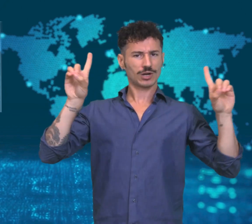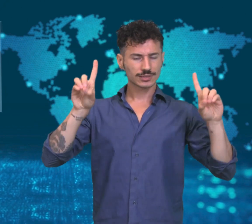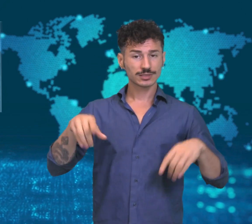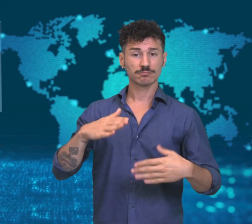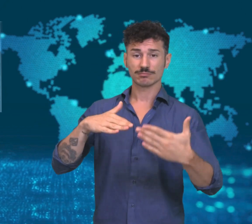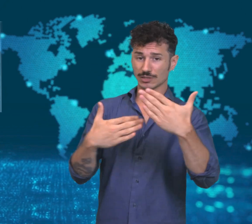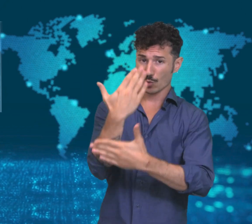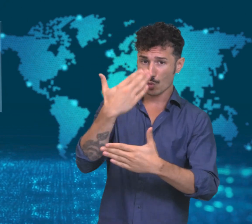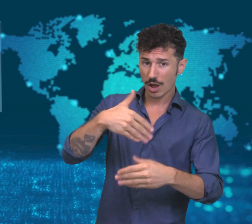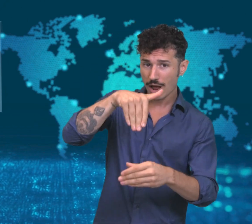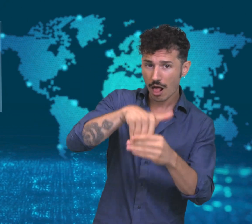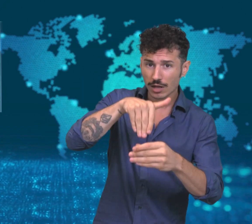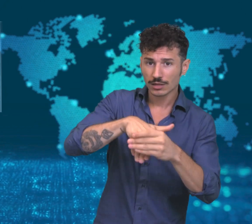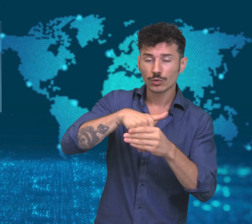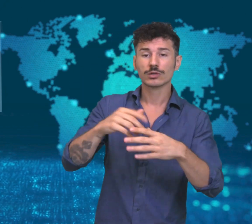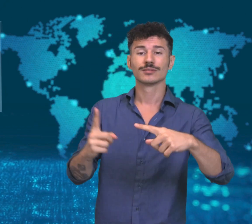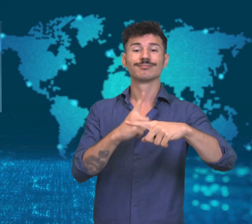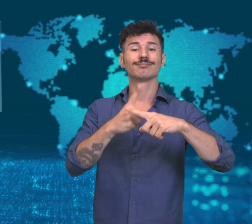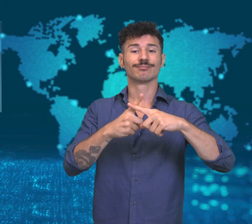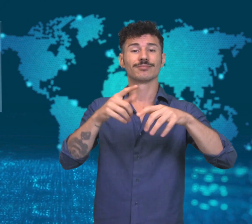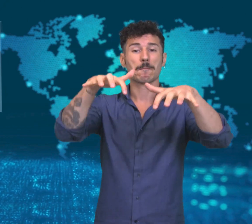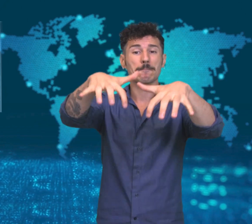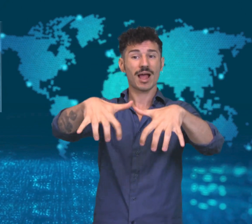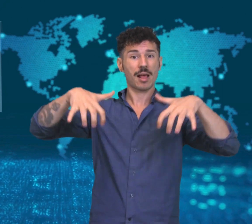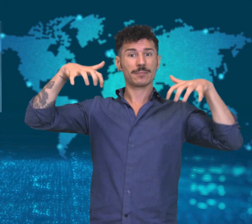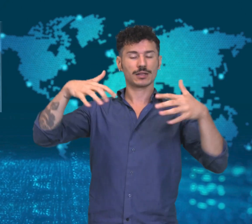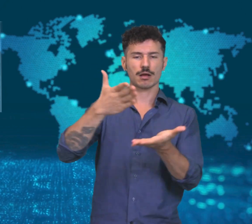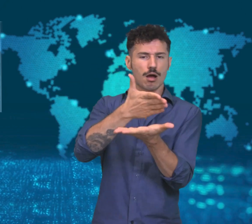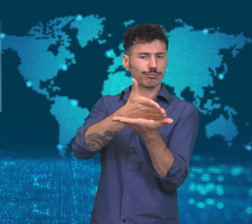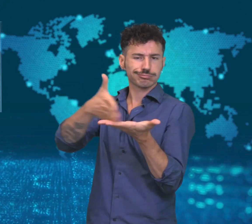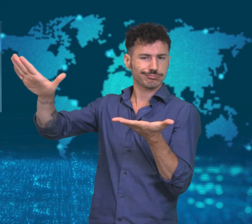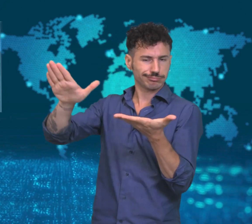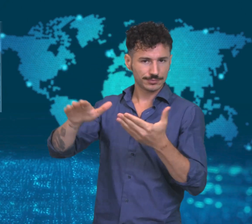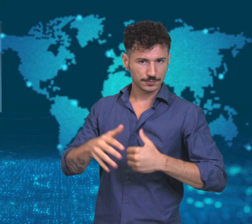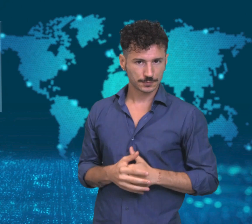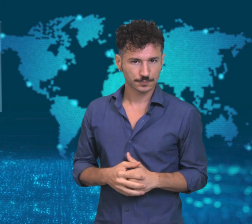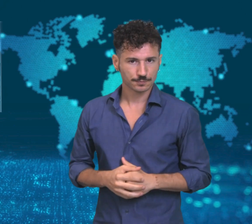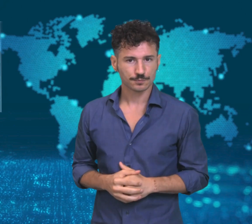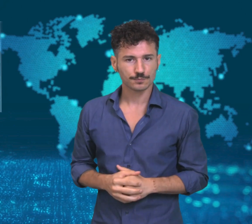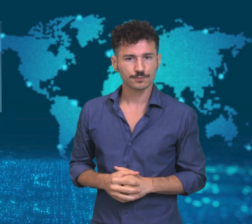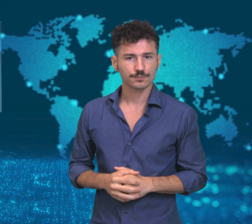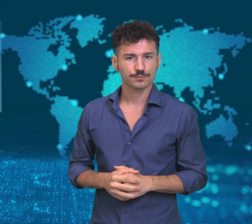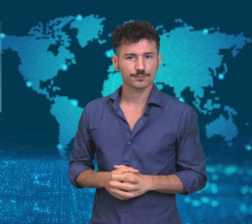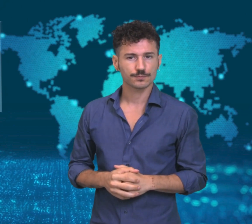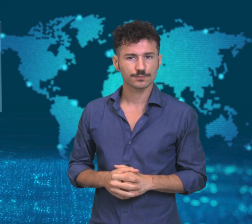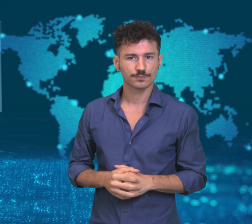but demonstrators are calling for stronger democracy,